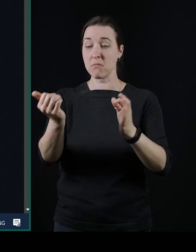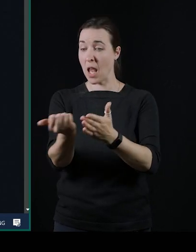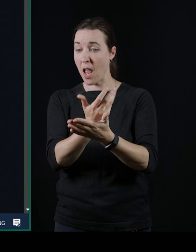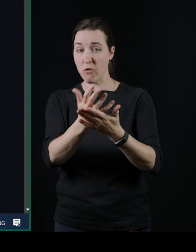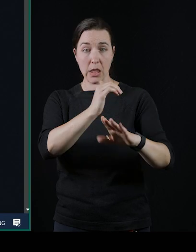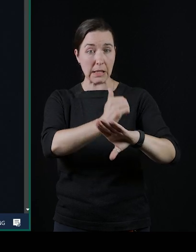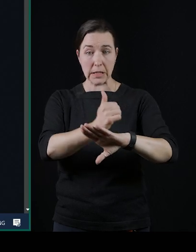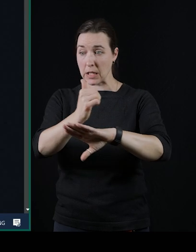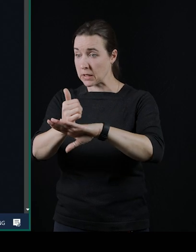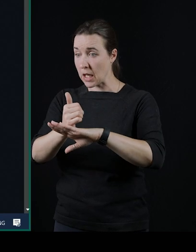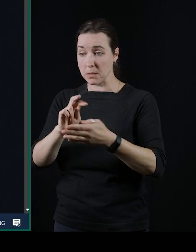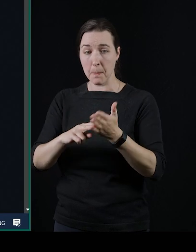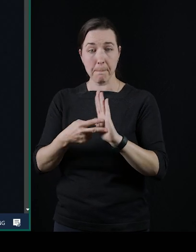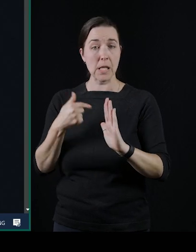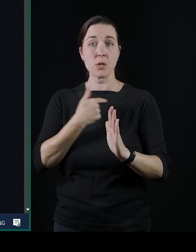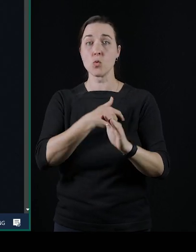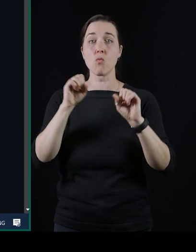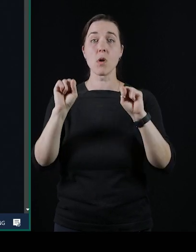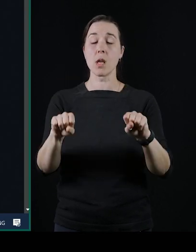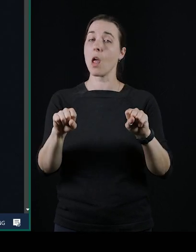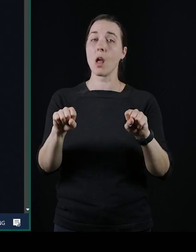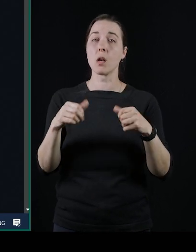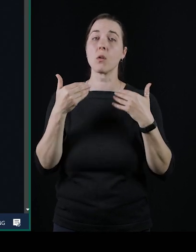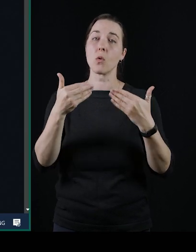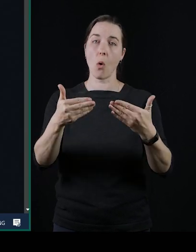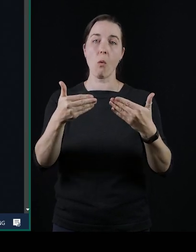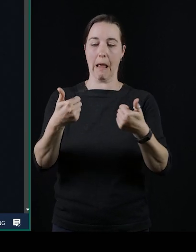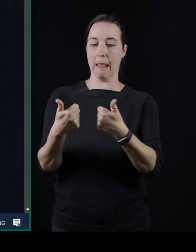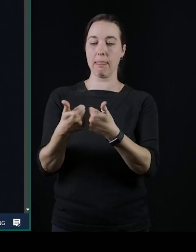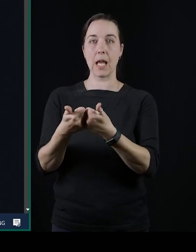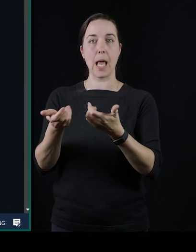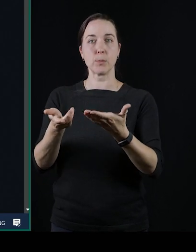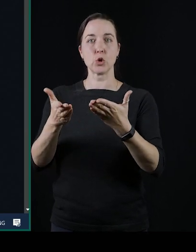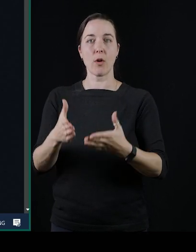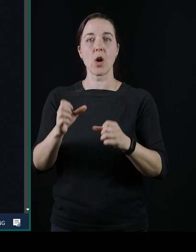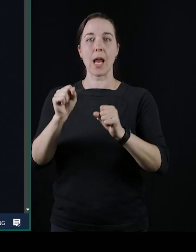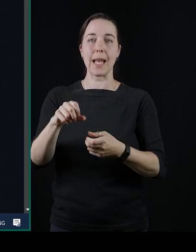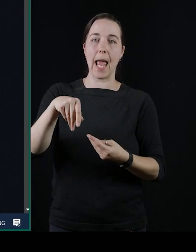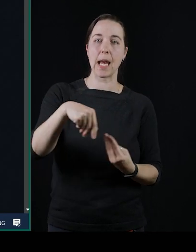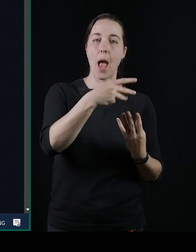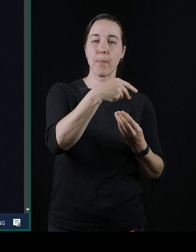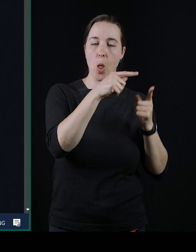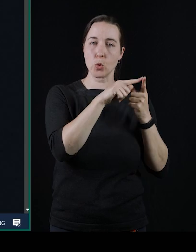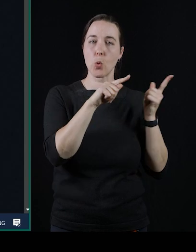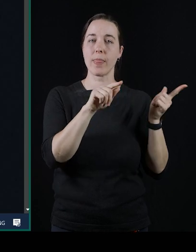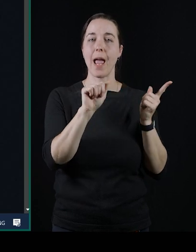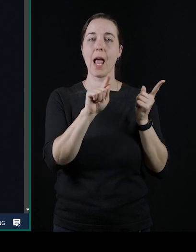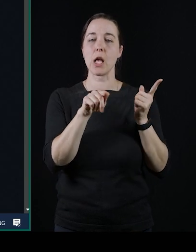everything is set. So we can take the game server and upload it to the Azure container registry